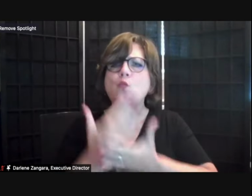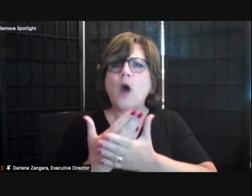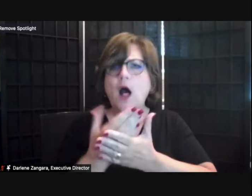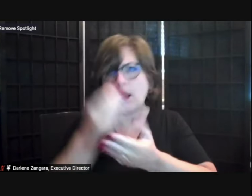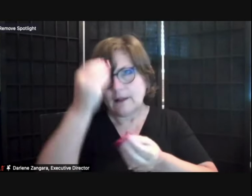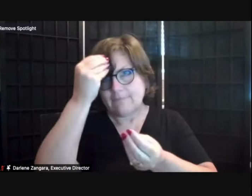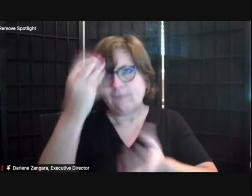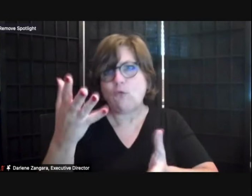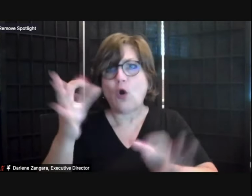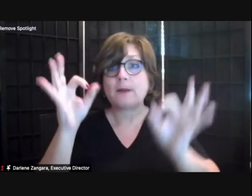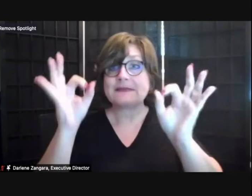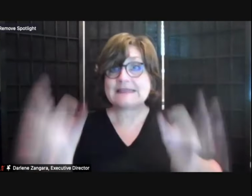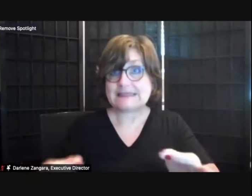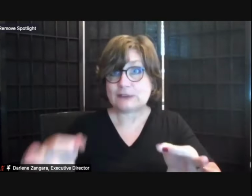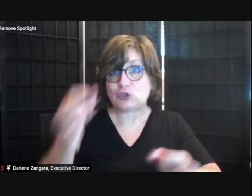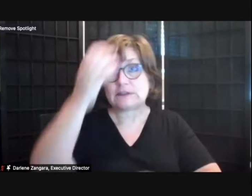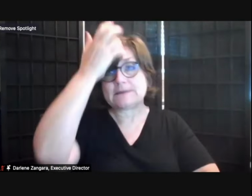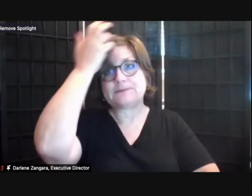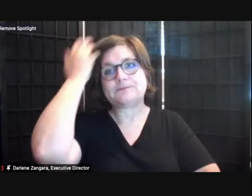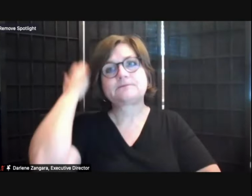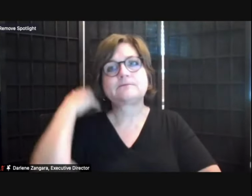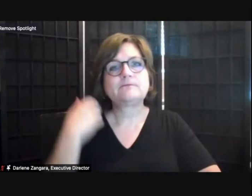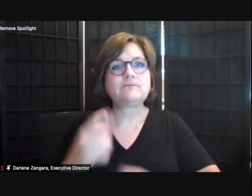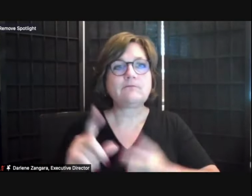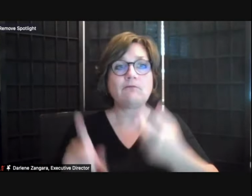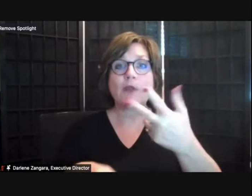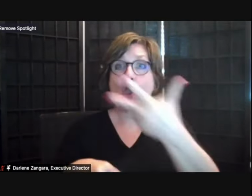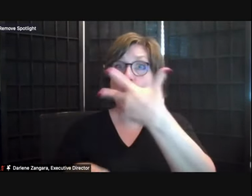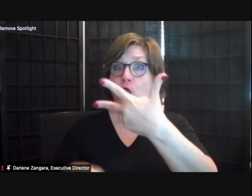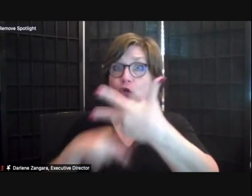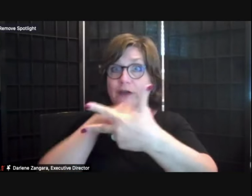This has three goals